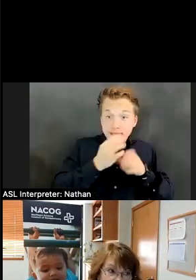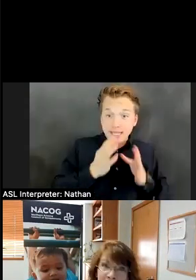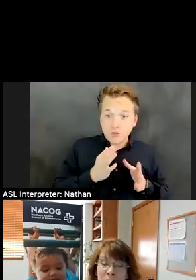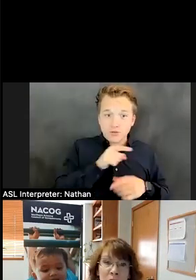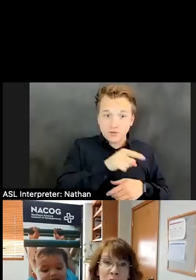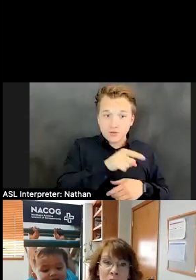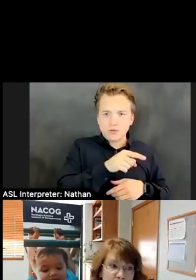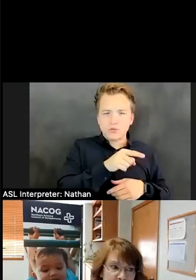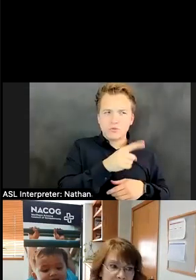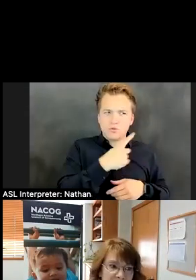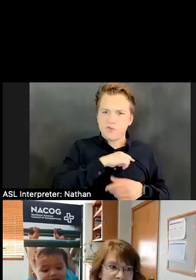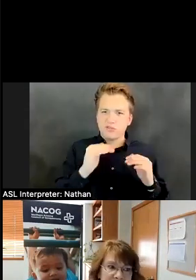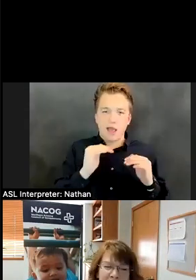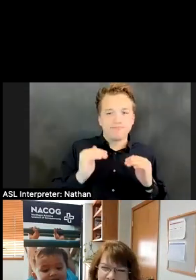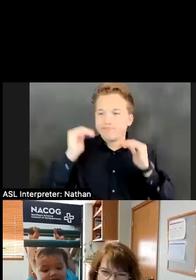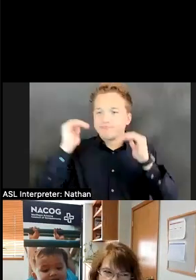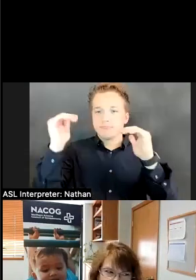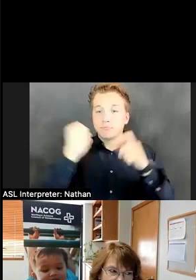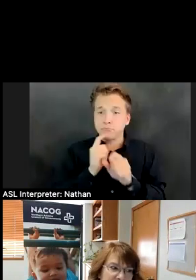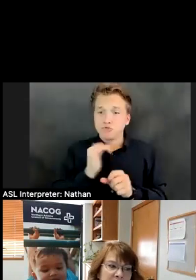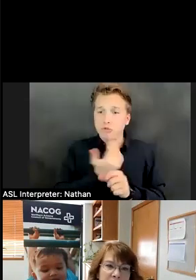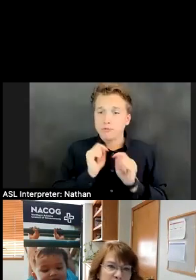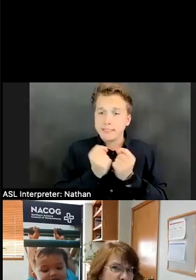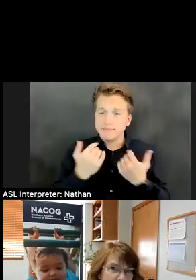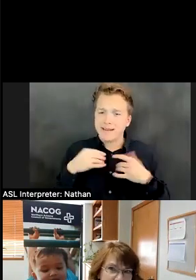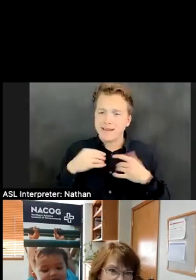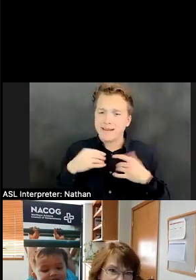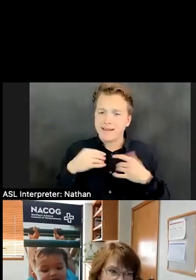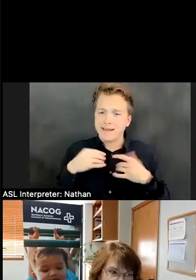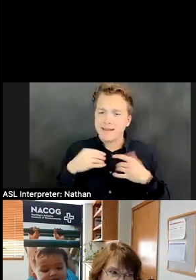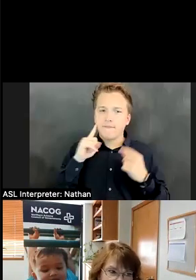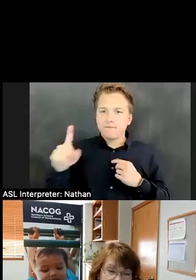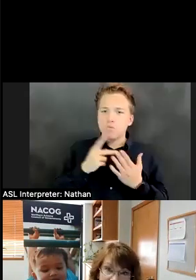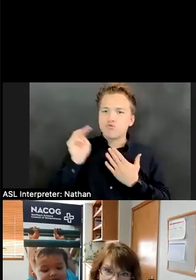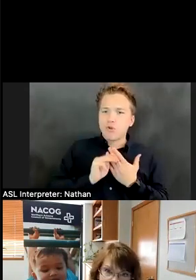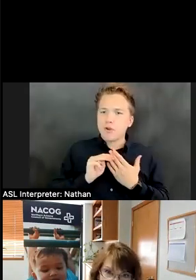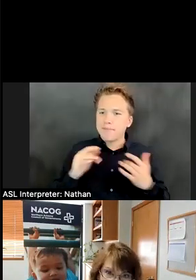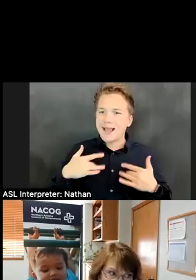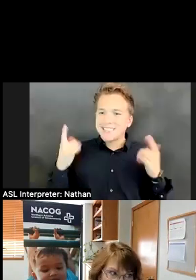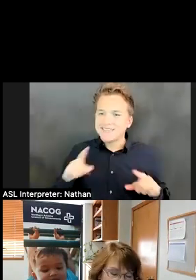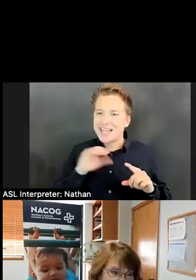We wanted to ensure that our team had a common understanding of programmatic activities and desired outcomes.